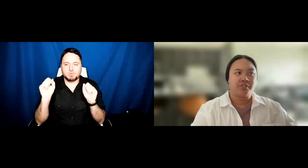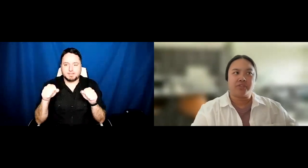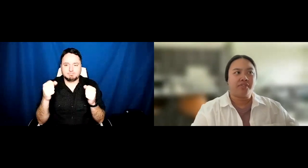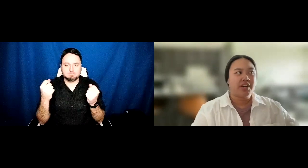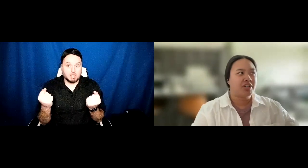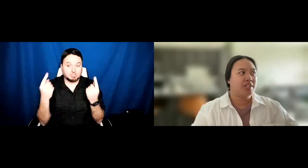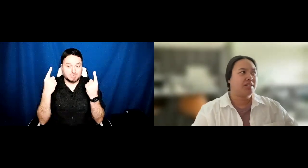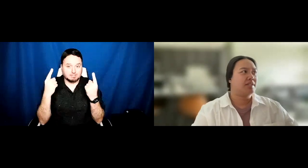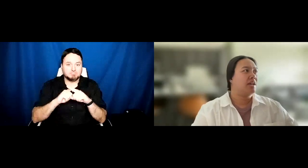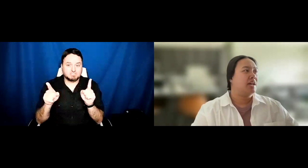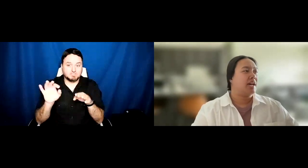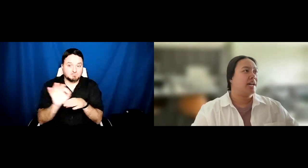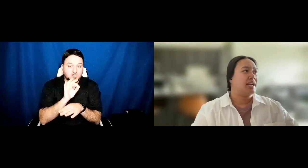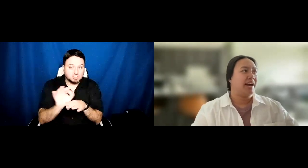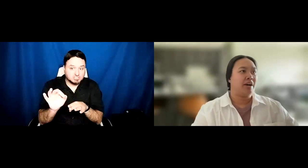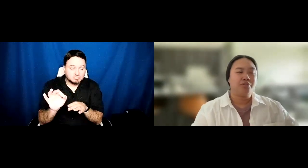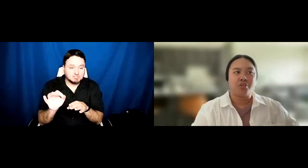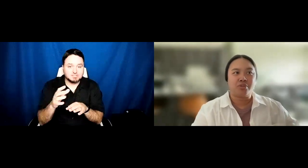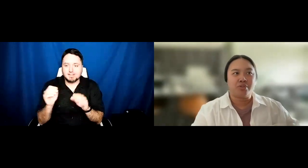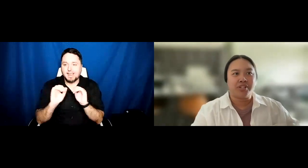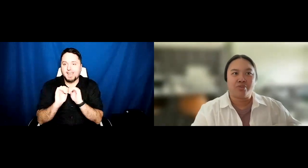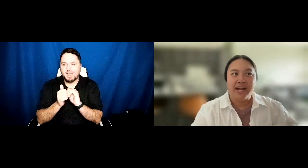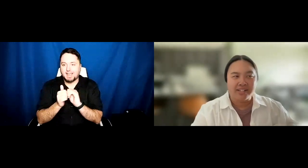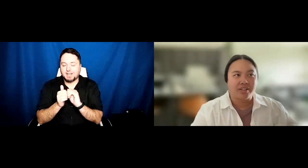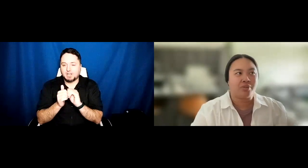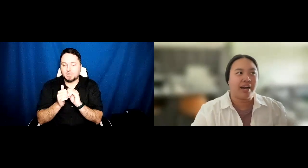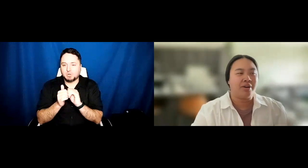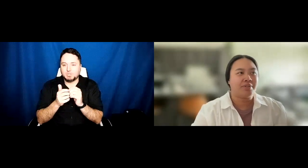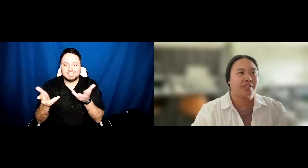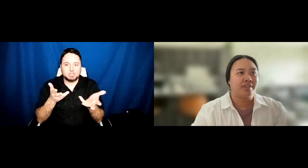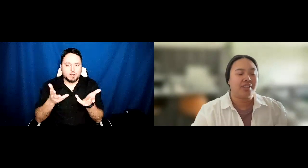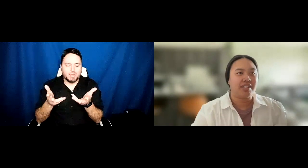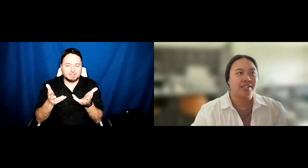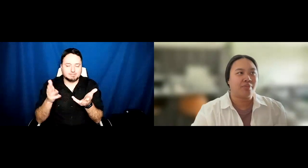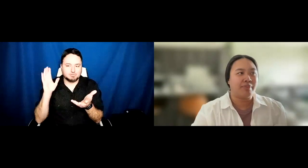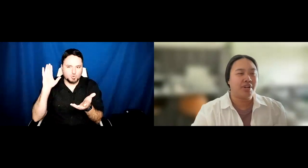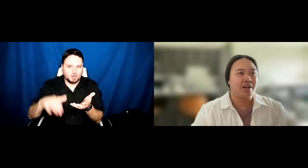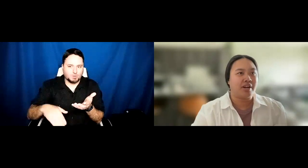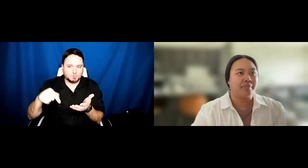all the different functions and how to interact throughout this webinar.